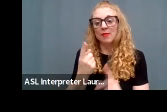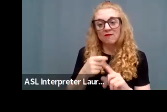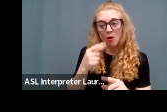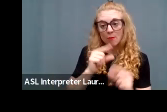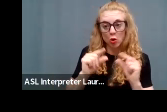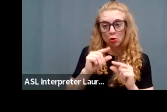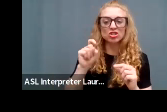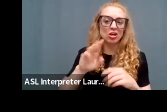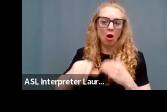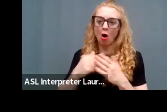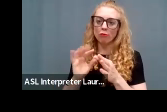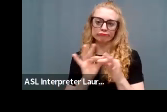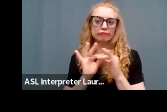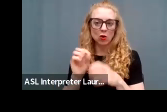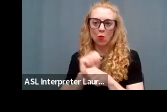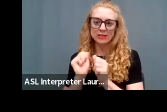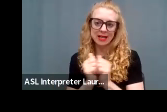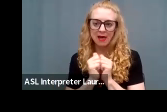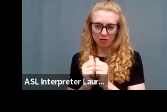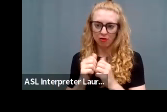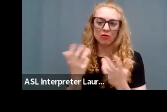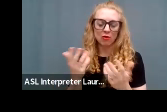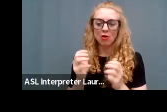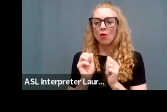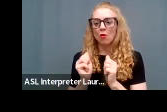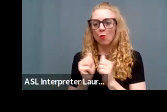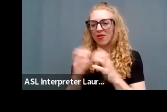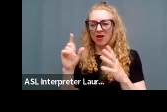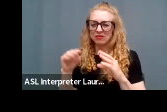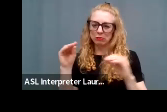start to work very natively without having to put you know crazy amount of effort into